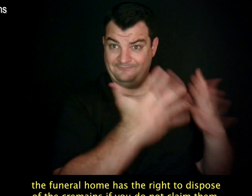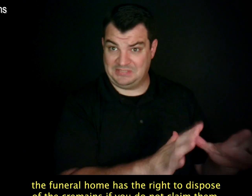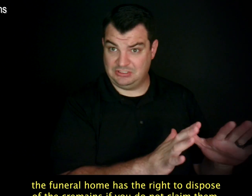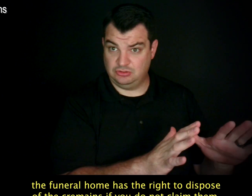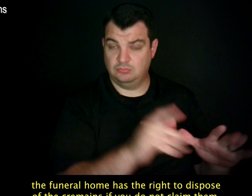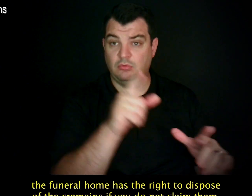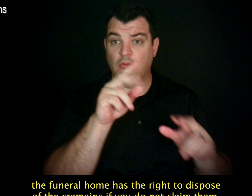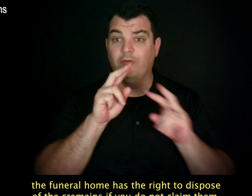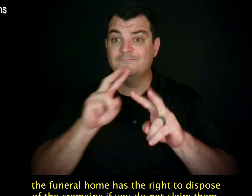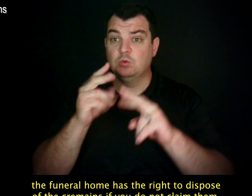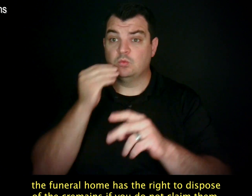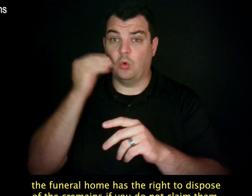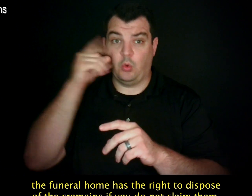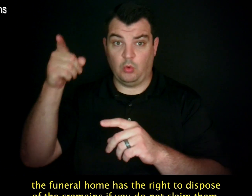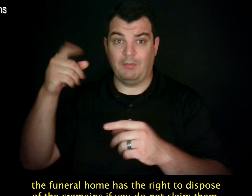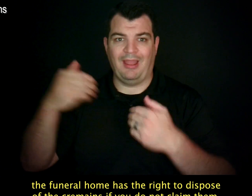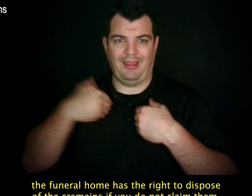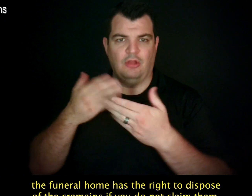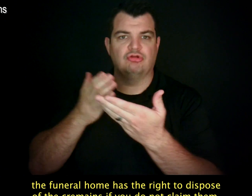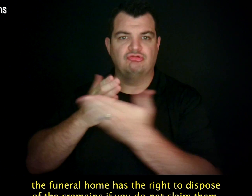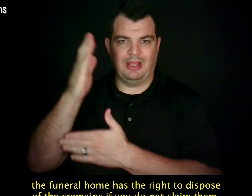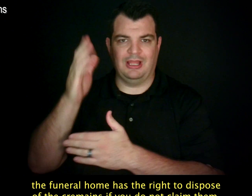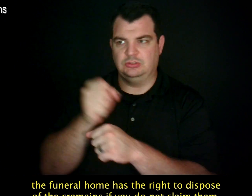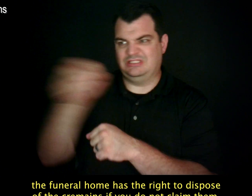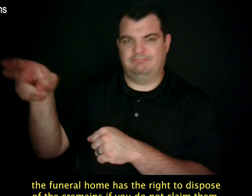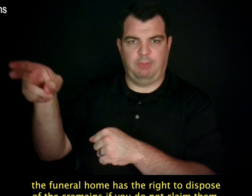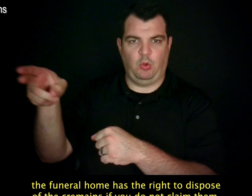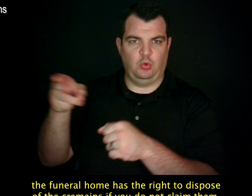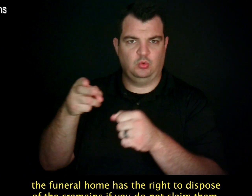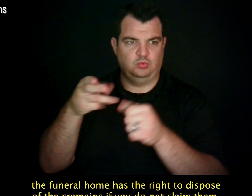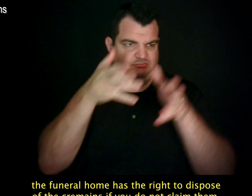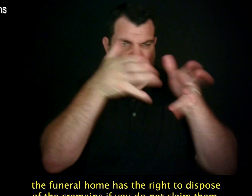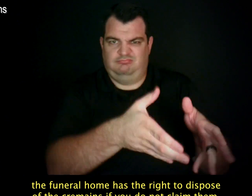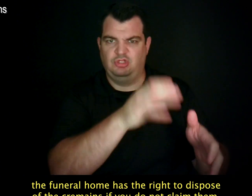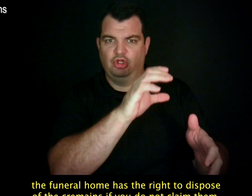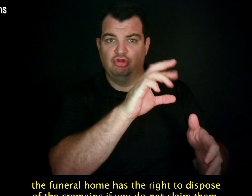the funeral home has the right to dispose of the cremains if you do not claim them.